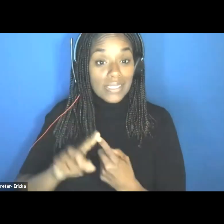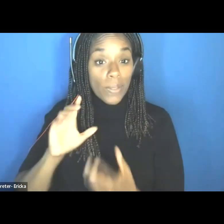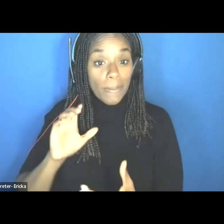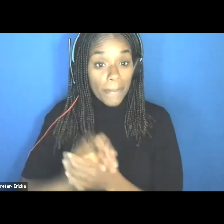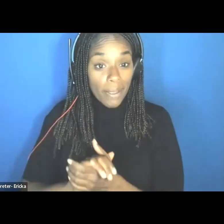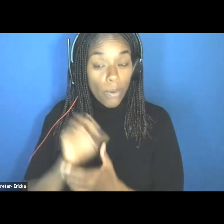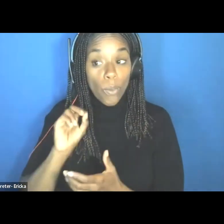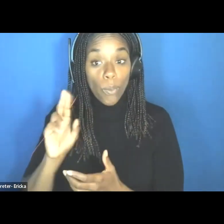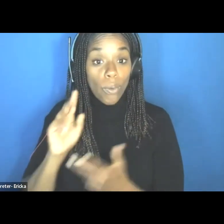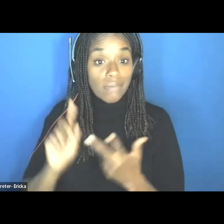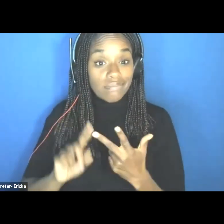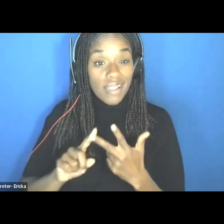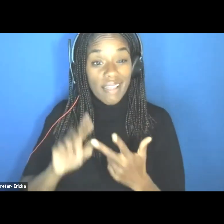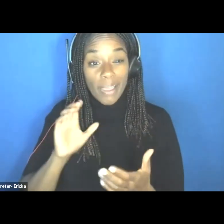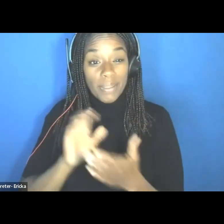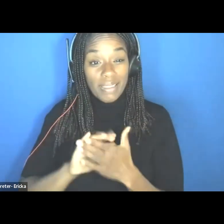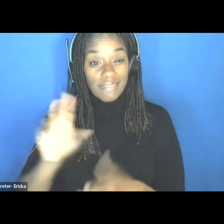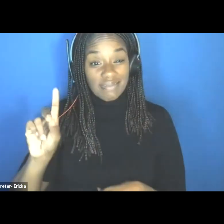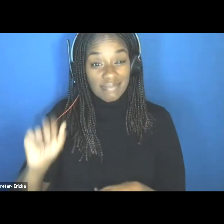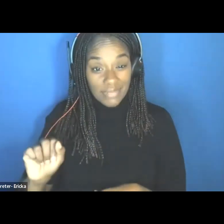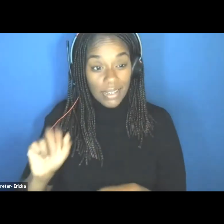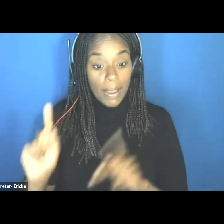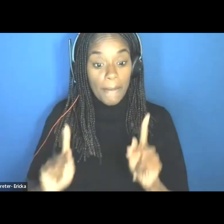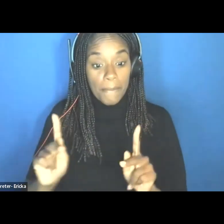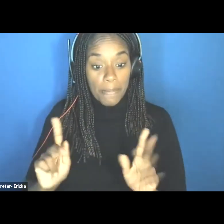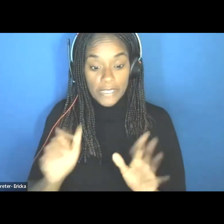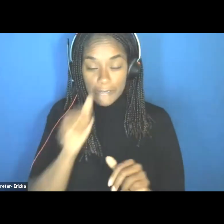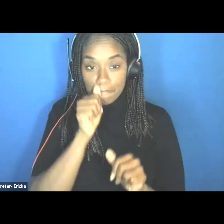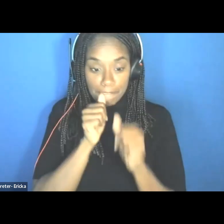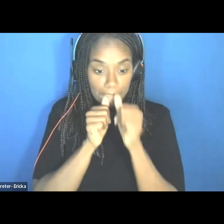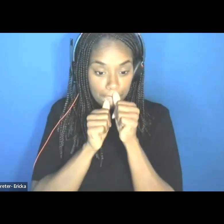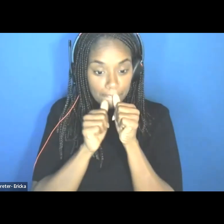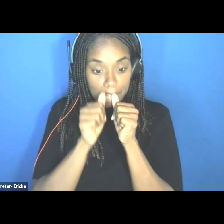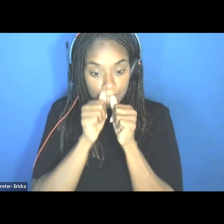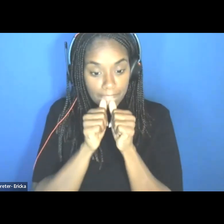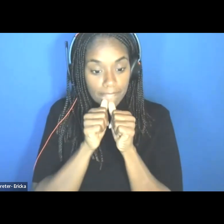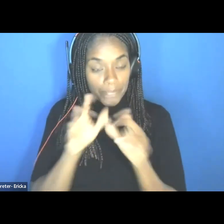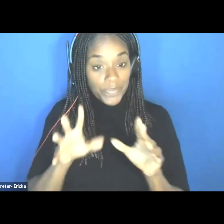In a culture where adult kids are not expected to leave the nest at 18 or in a culture where daughters stay home until they marry.